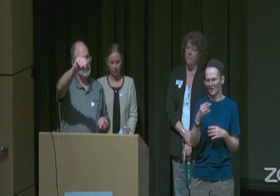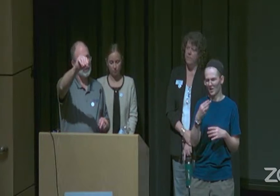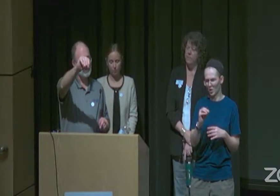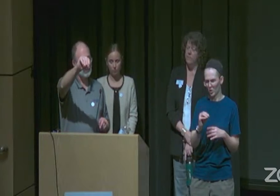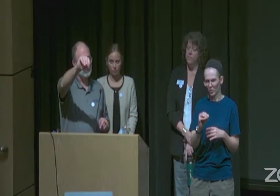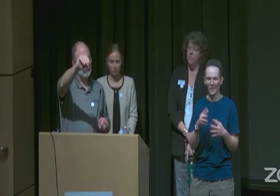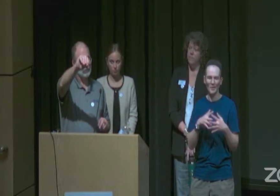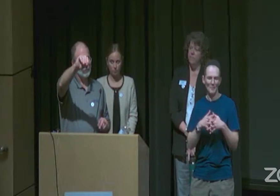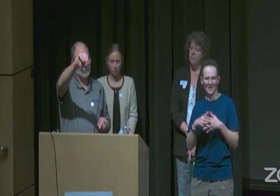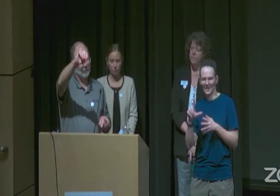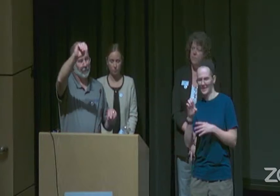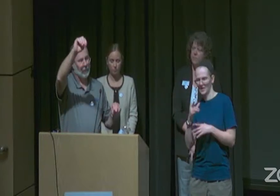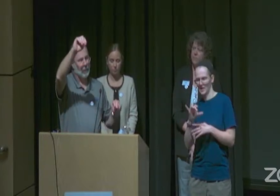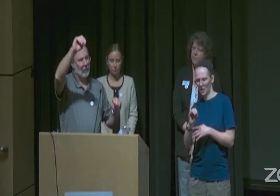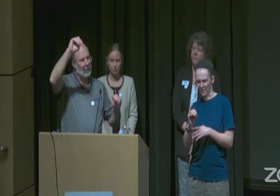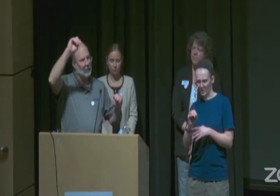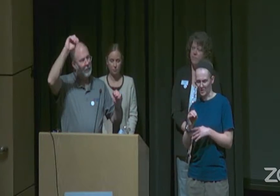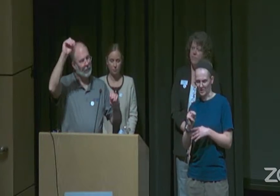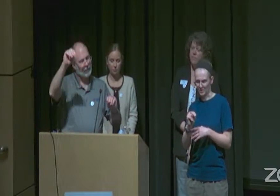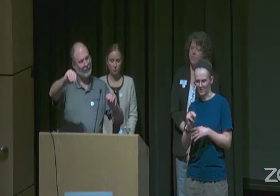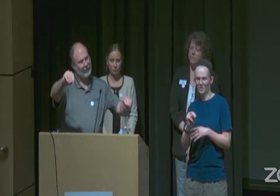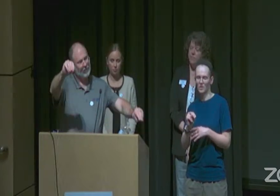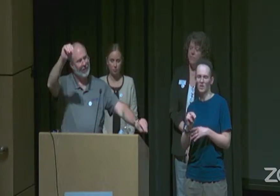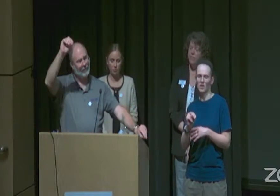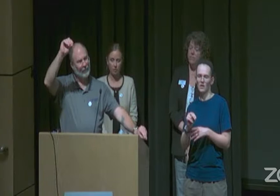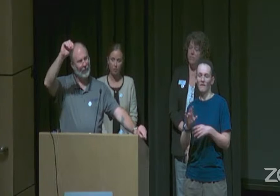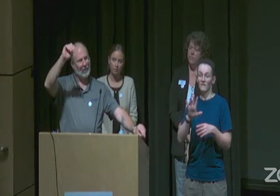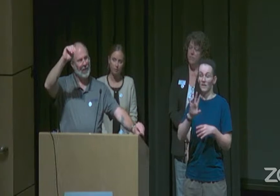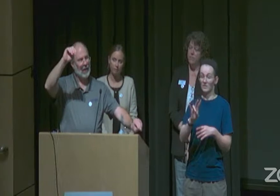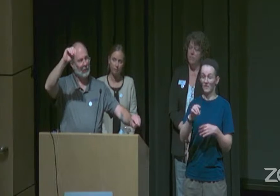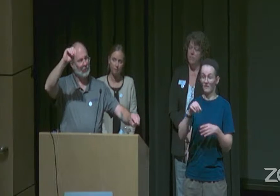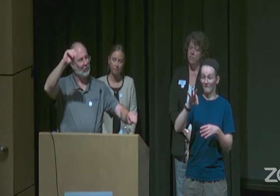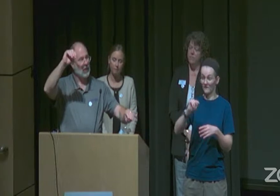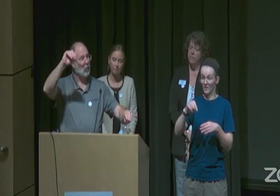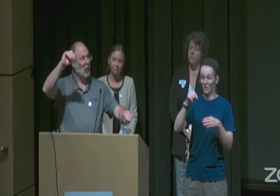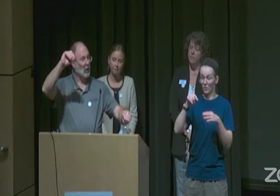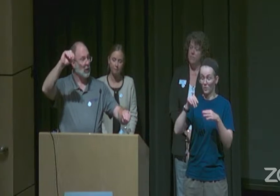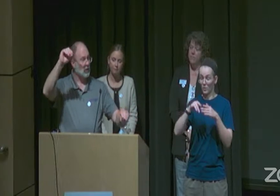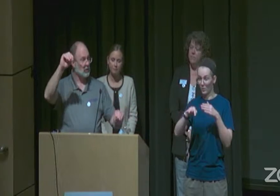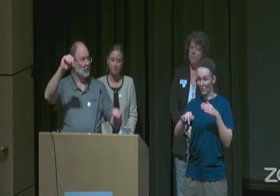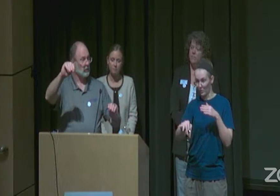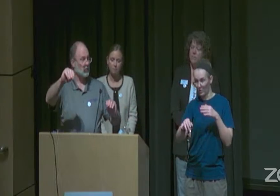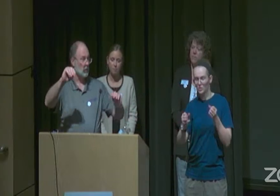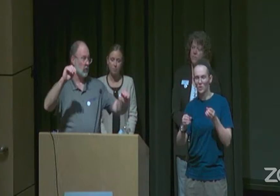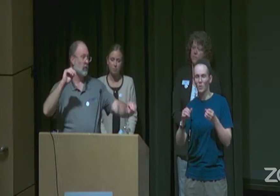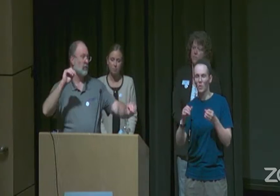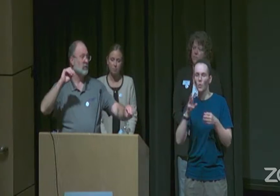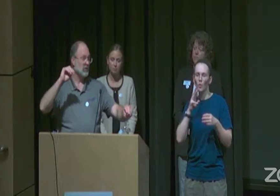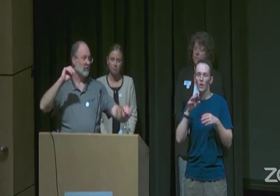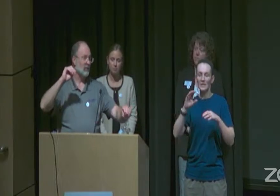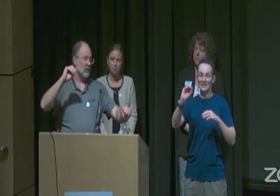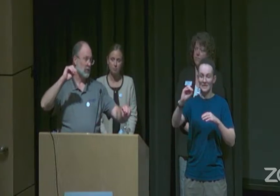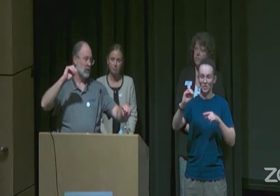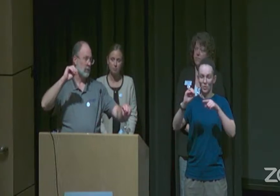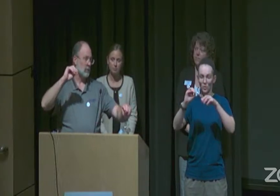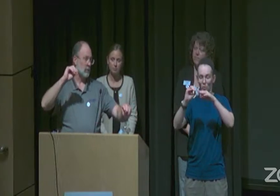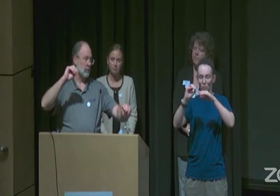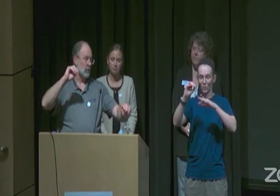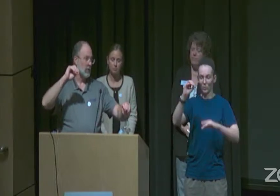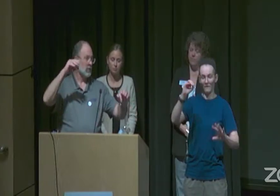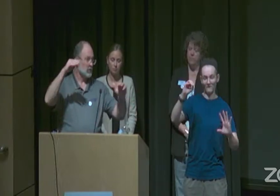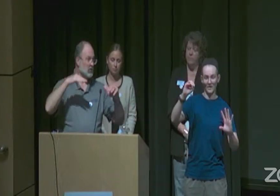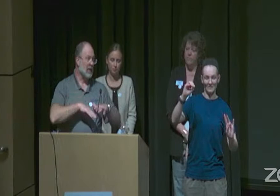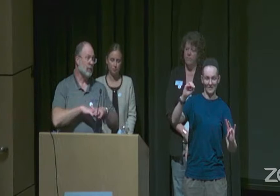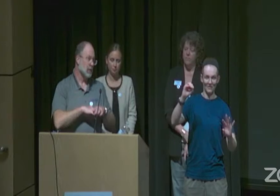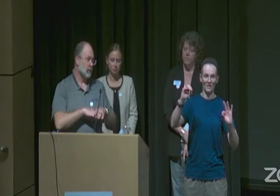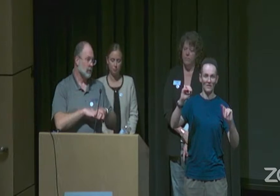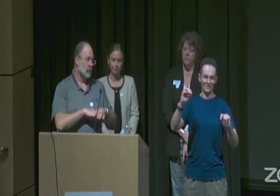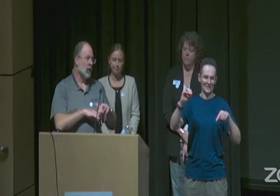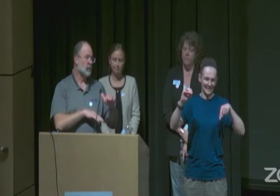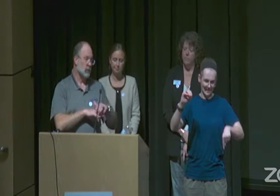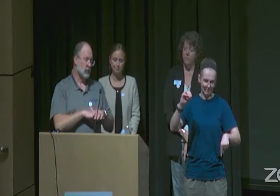American Legion 57 ft down so that water is from 0 to 57 ft deep there's sediment up to